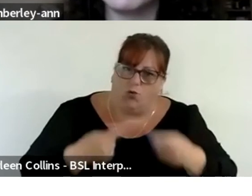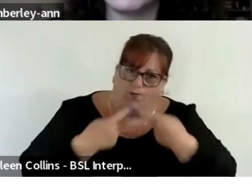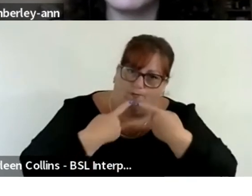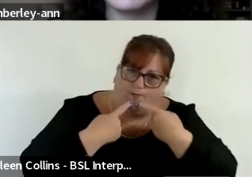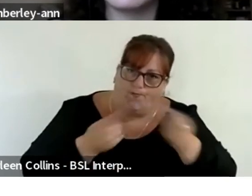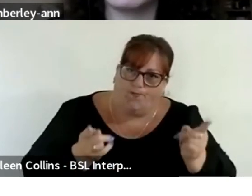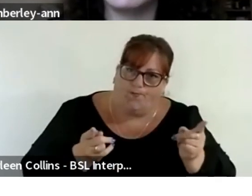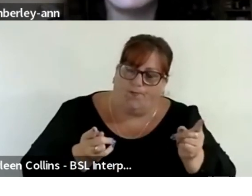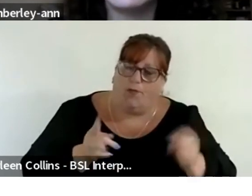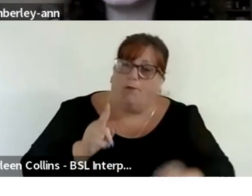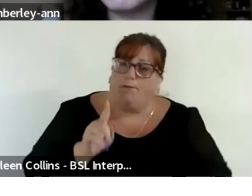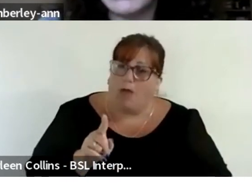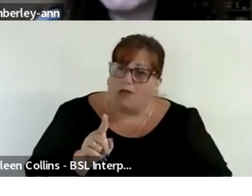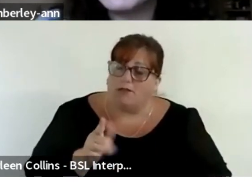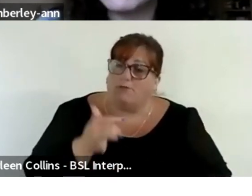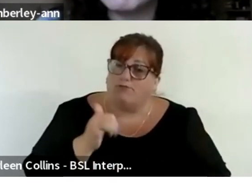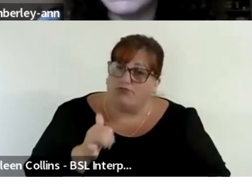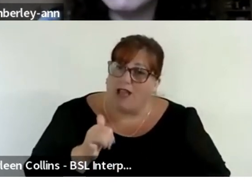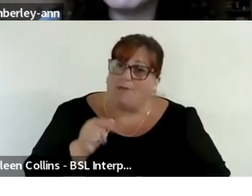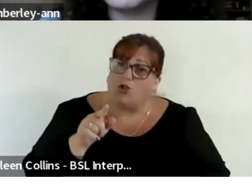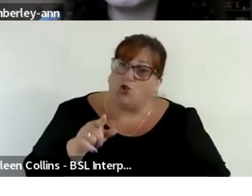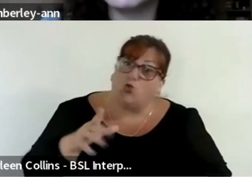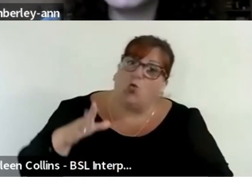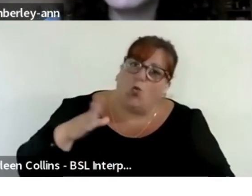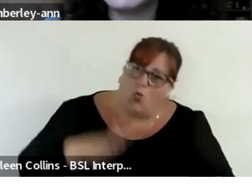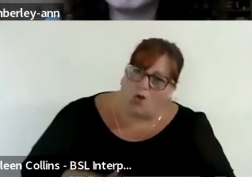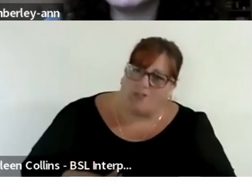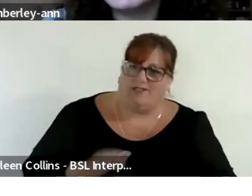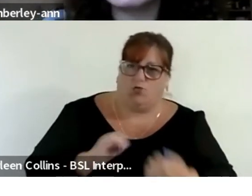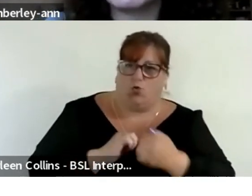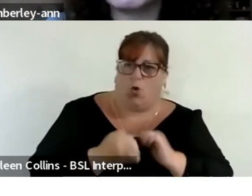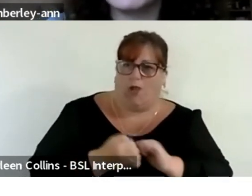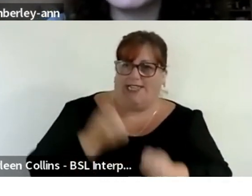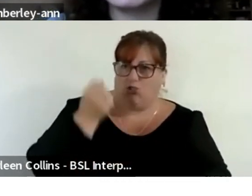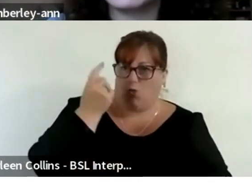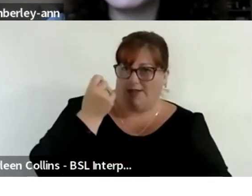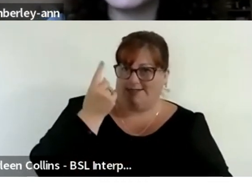ever the context around, perhaps it can be helpful. It really is a very personal decision.